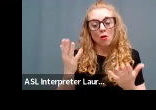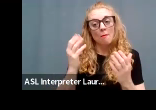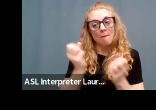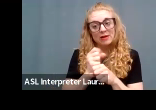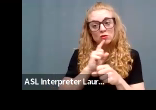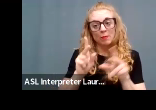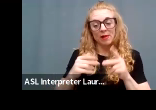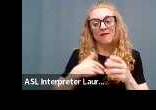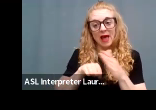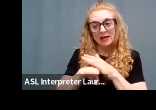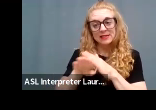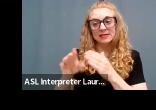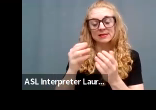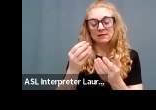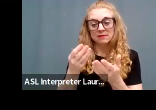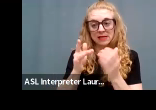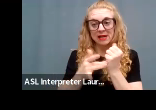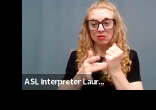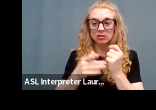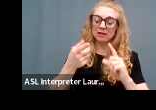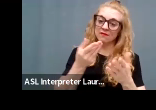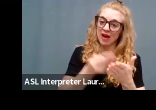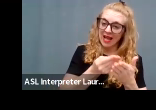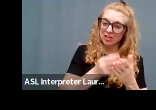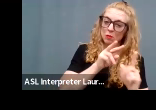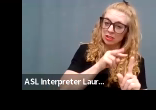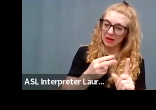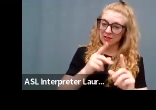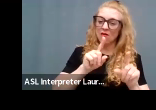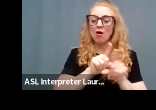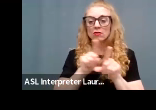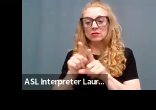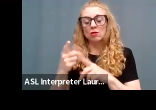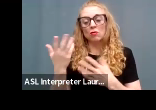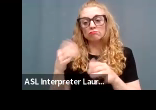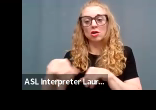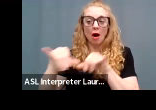technology from both a financial perspective but also just a common understanding is one